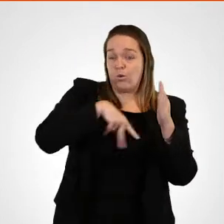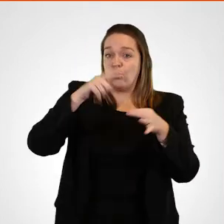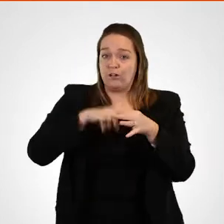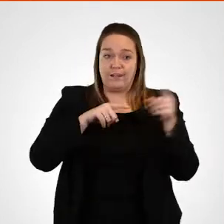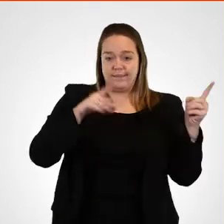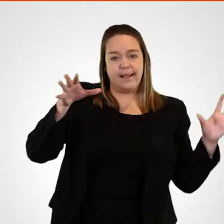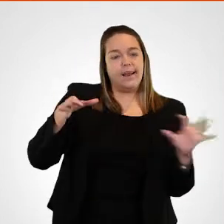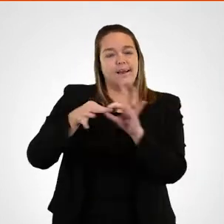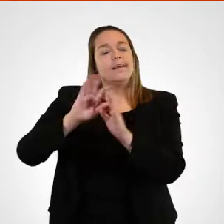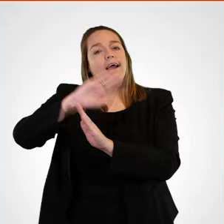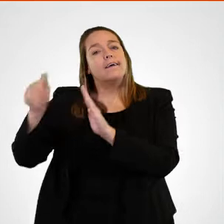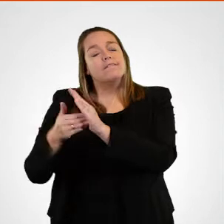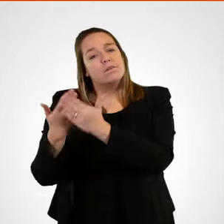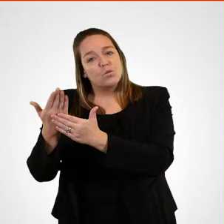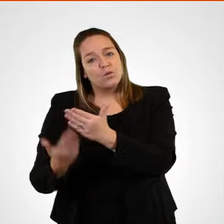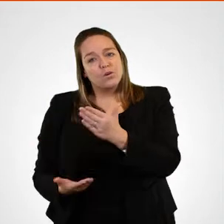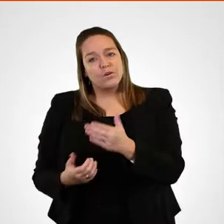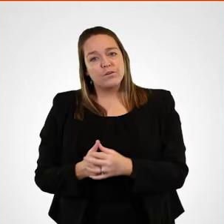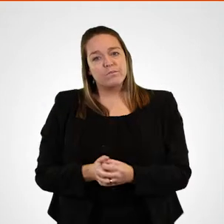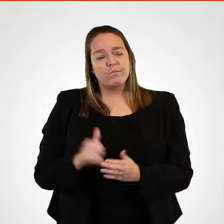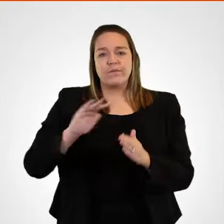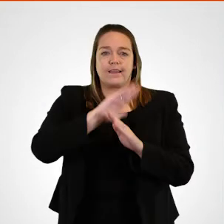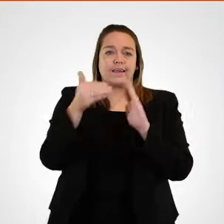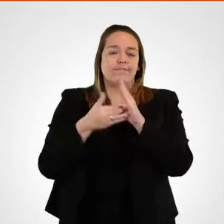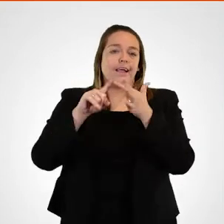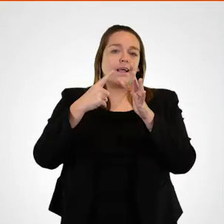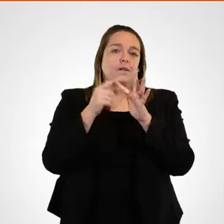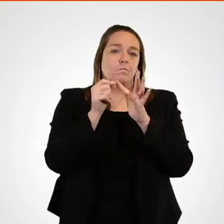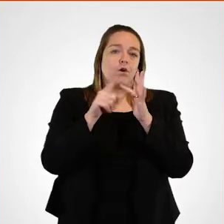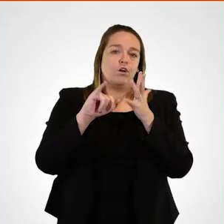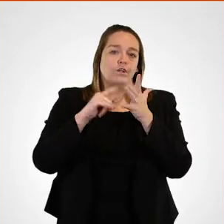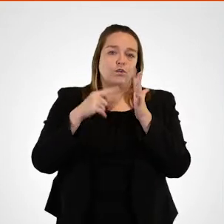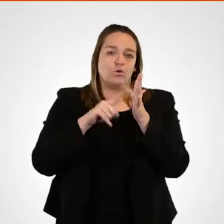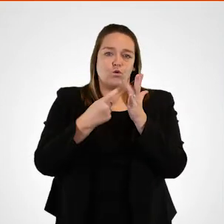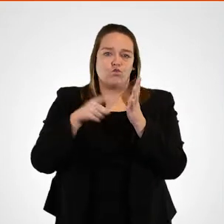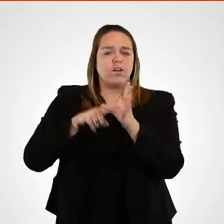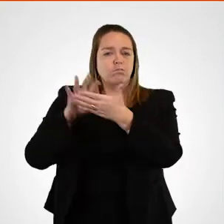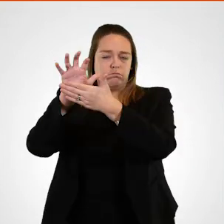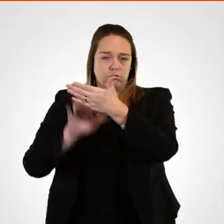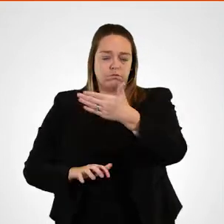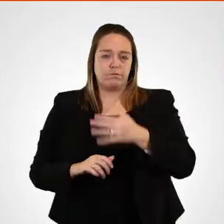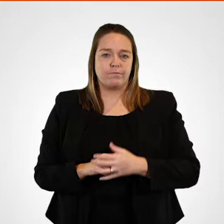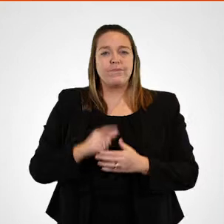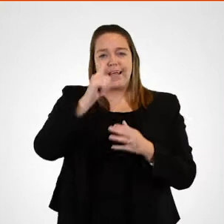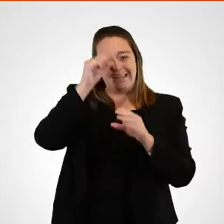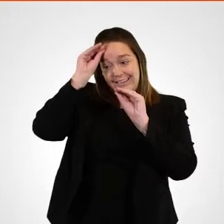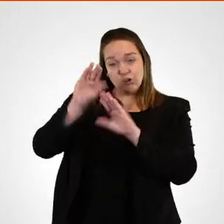to what we see at the end of the story or end of the expository. We can teach how to summarise